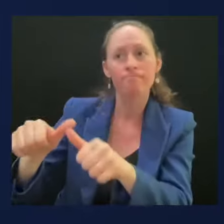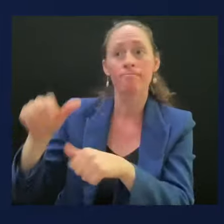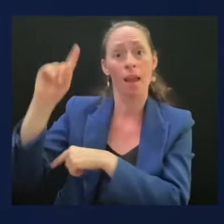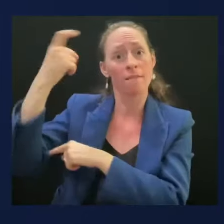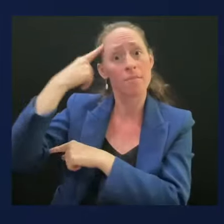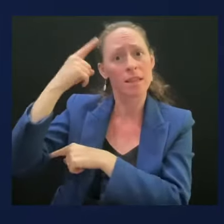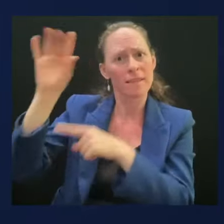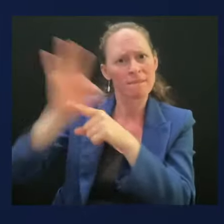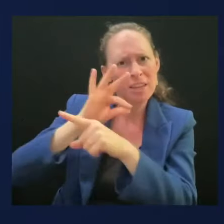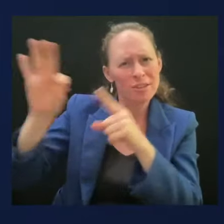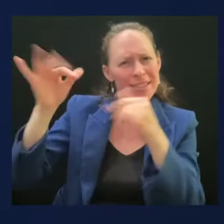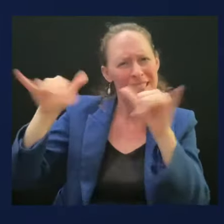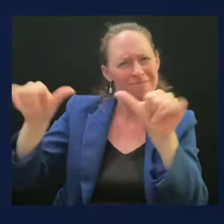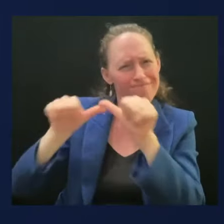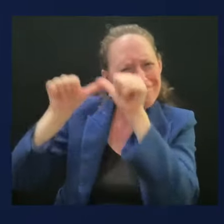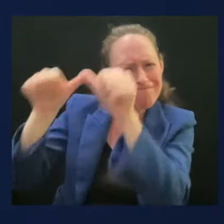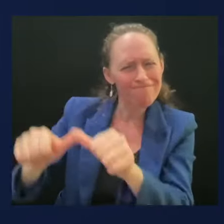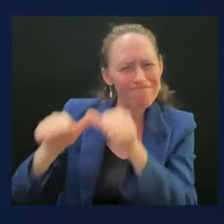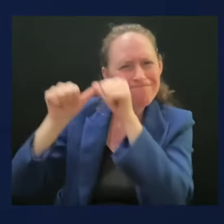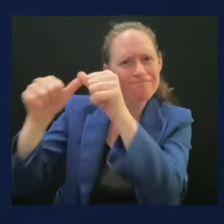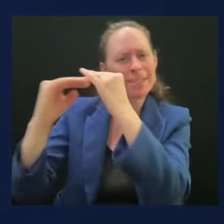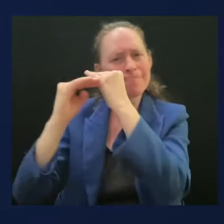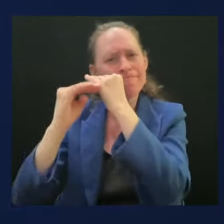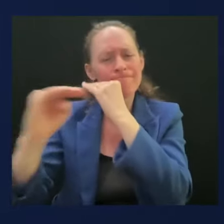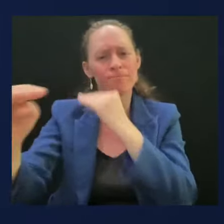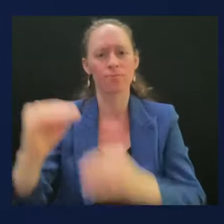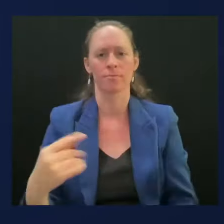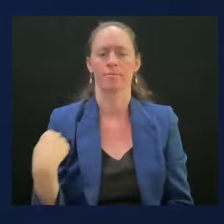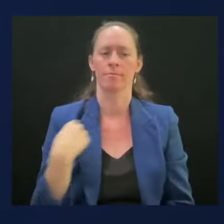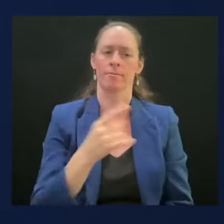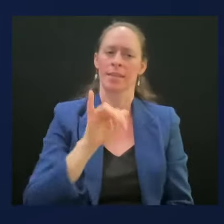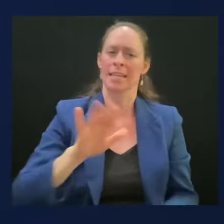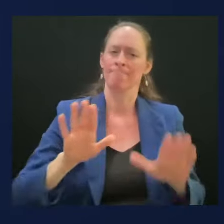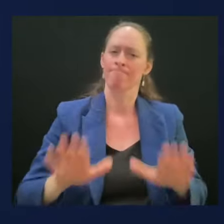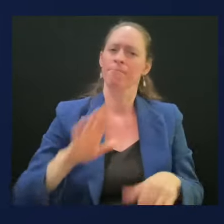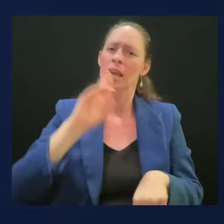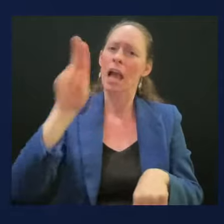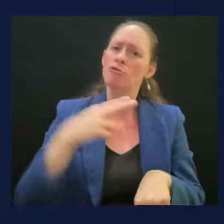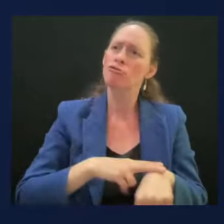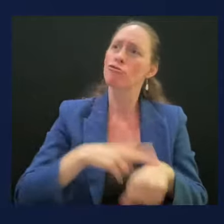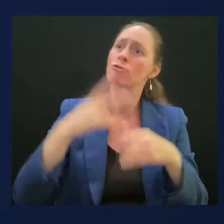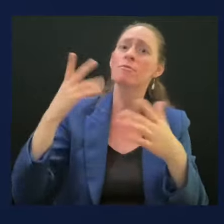Ladies and gentlemen, 155 years ago, our ancestors stood here and asked themselves: